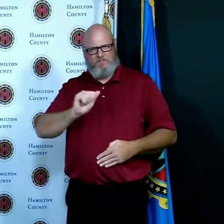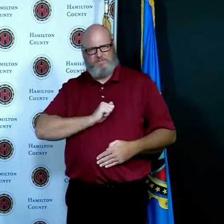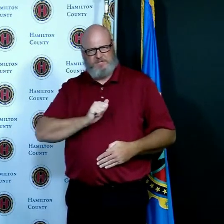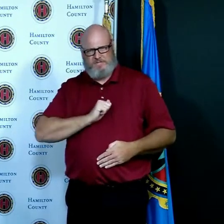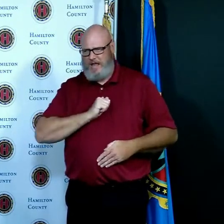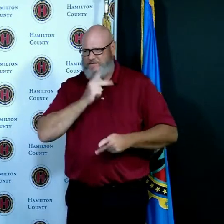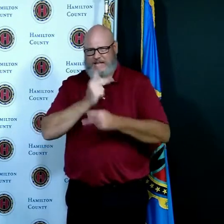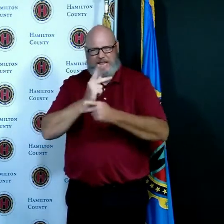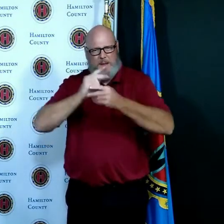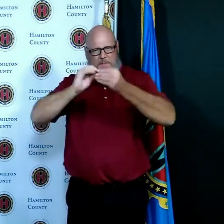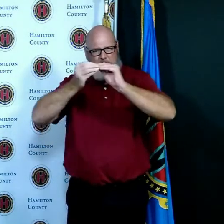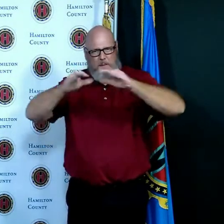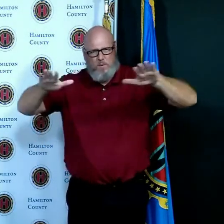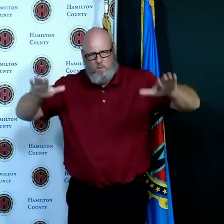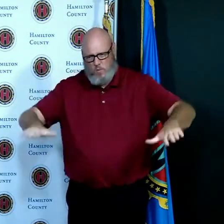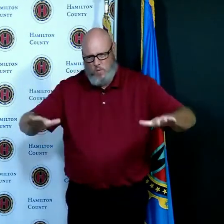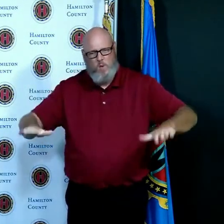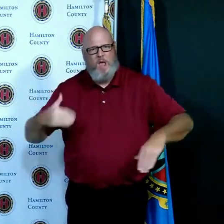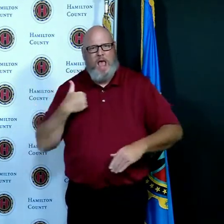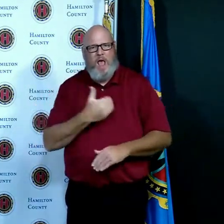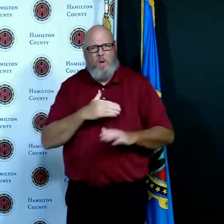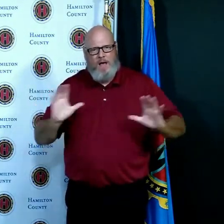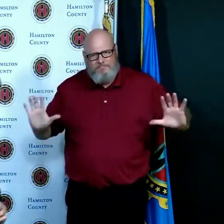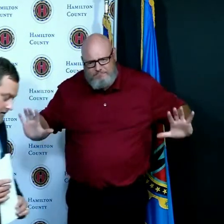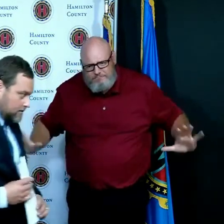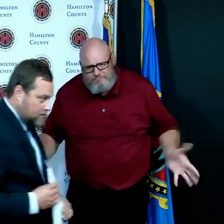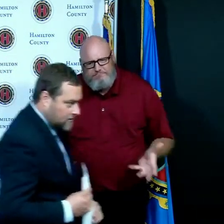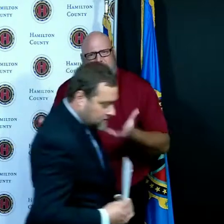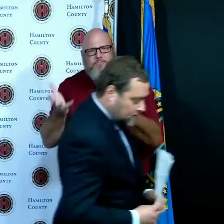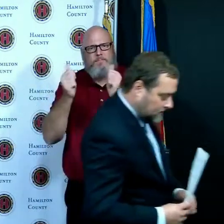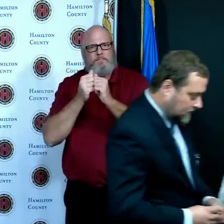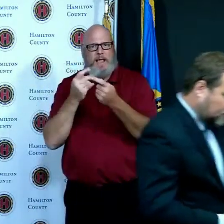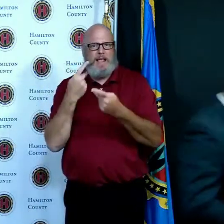Hamilton County thank you